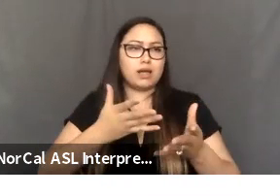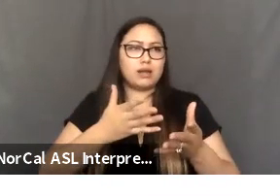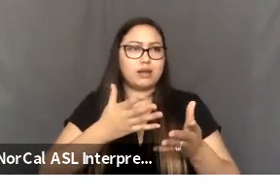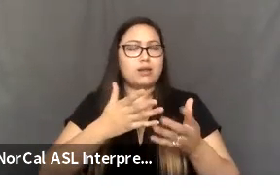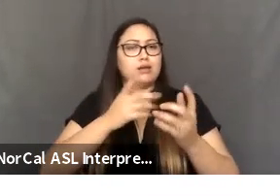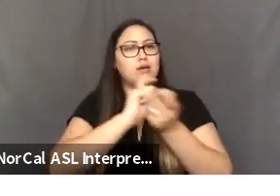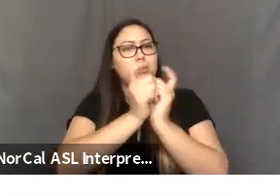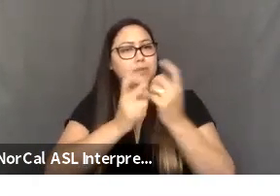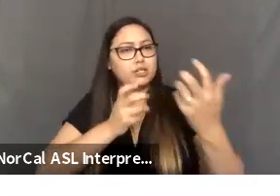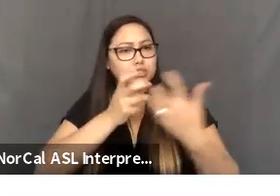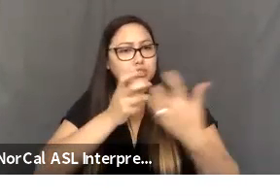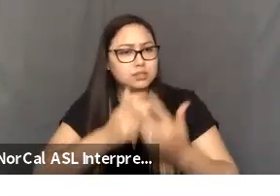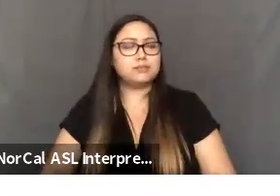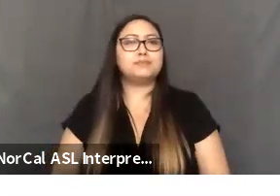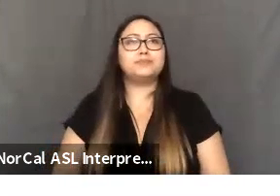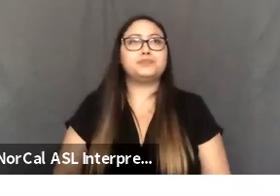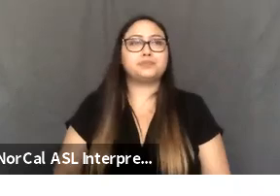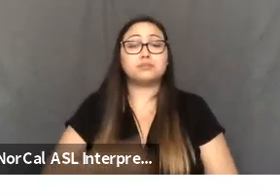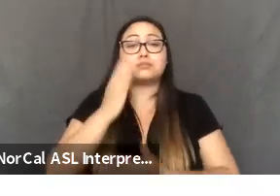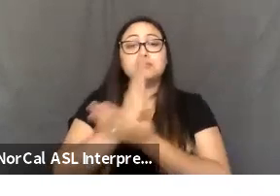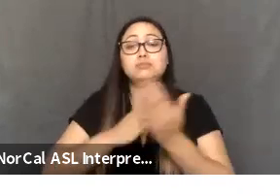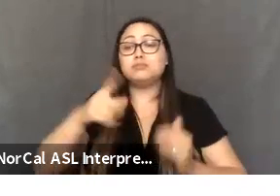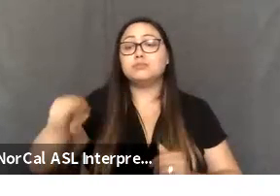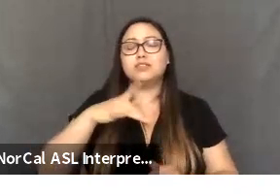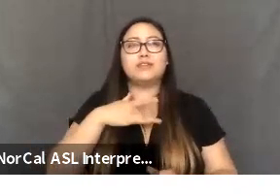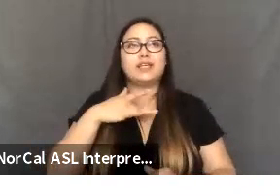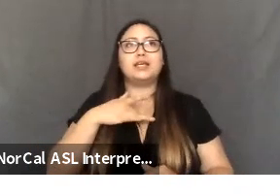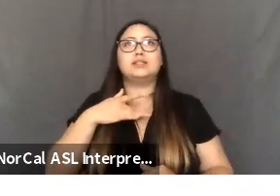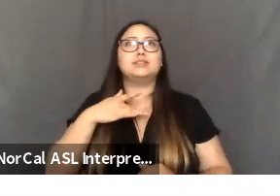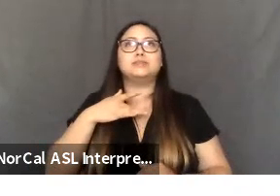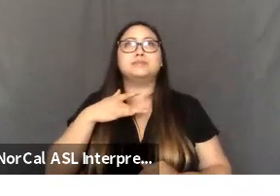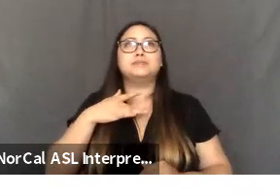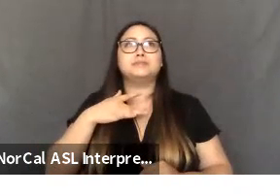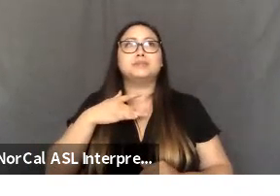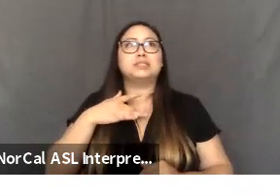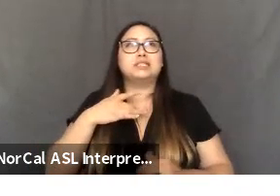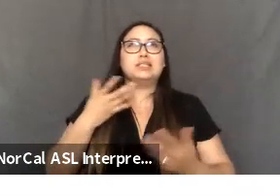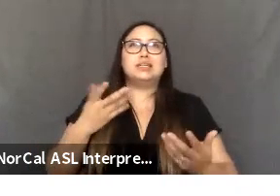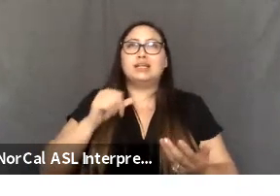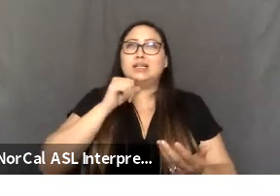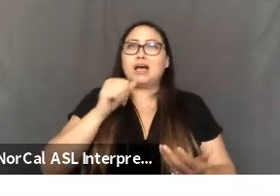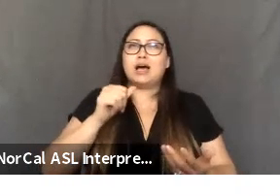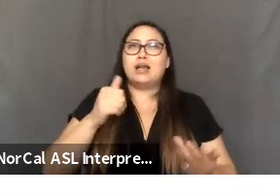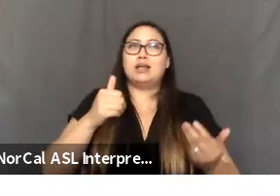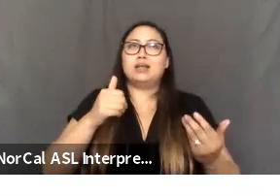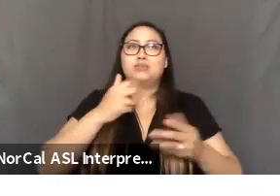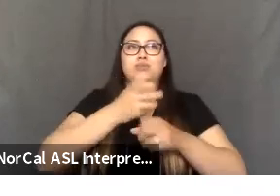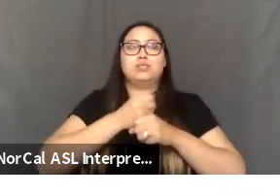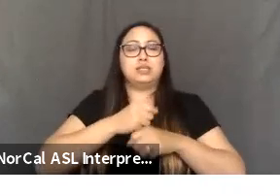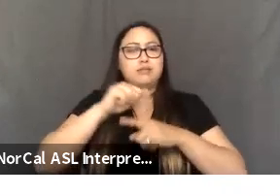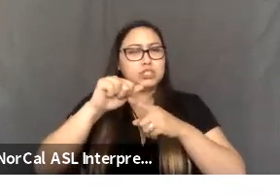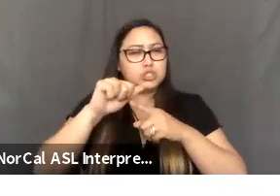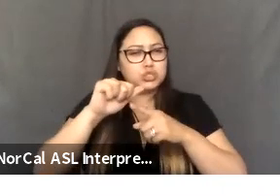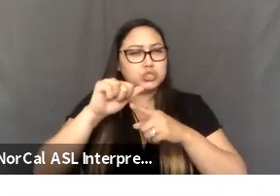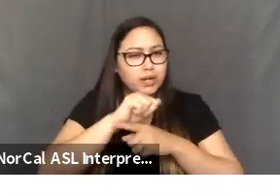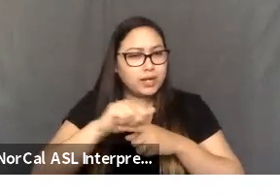people talked about feeling as though there wasn't necessarily training or standardized training or